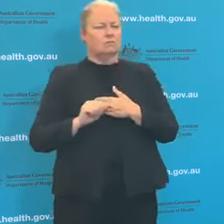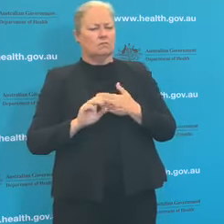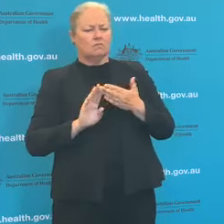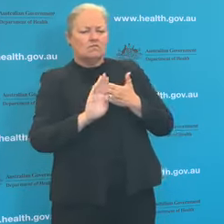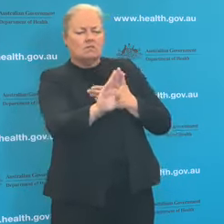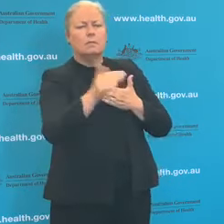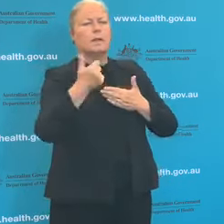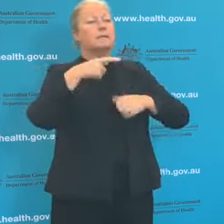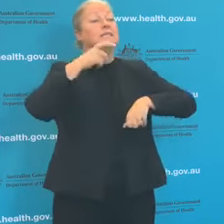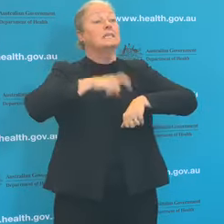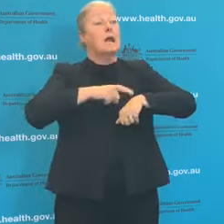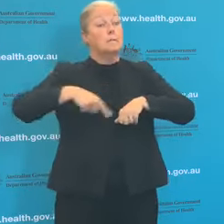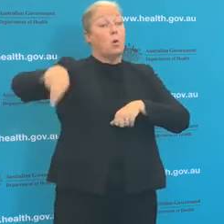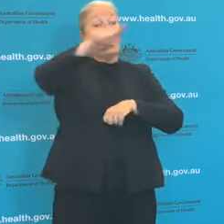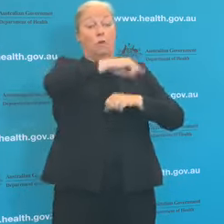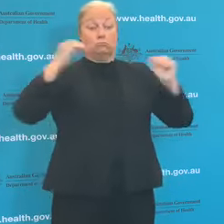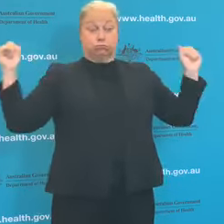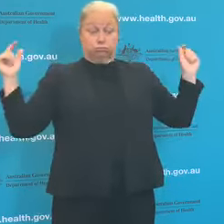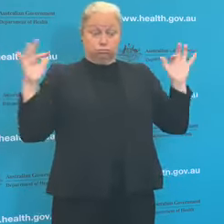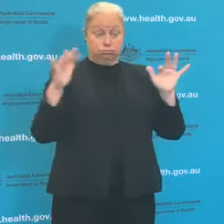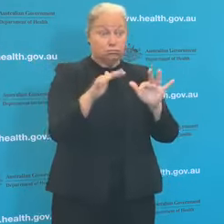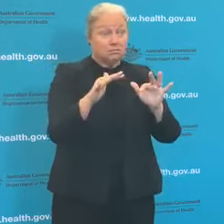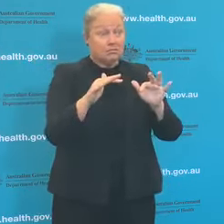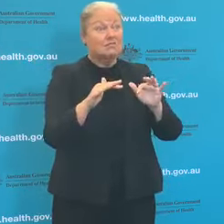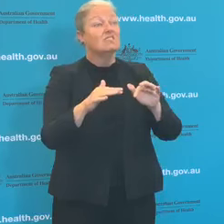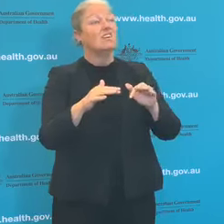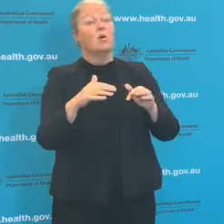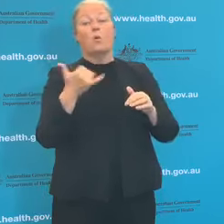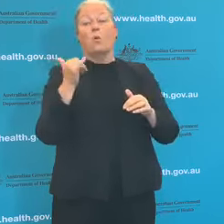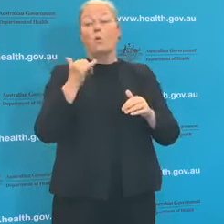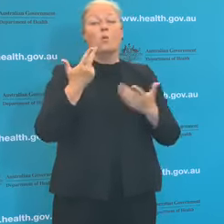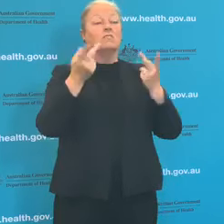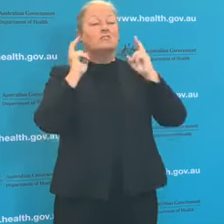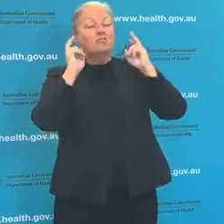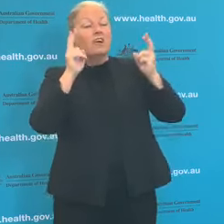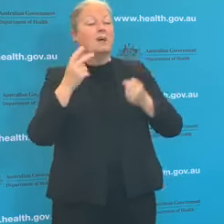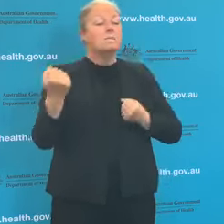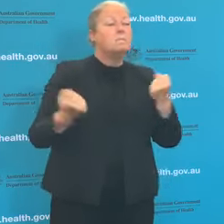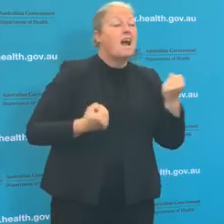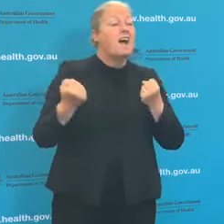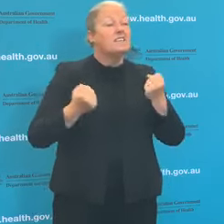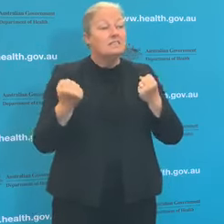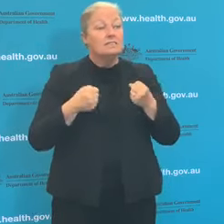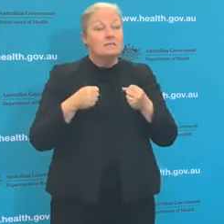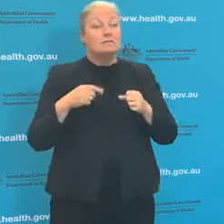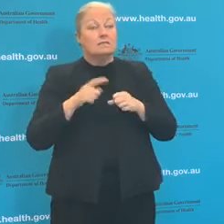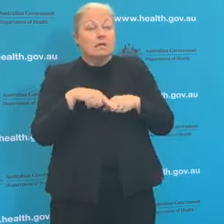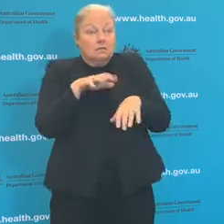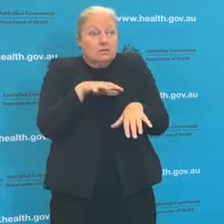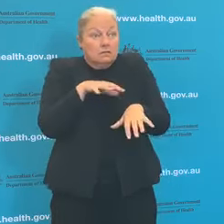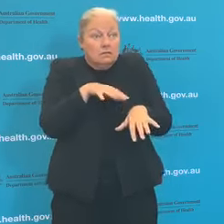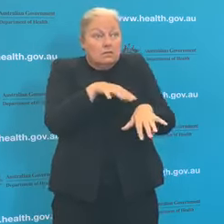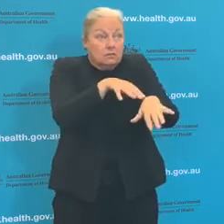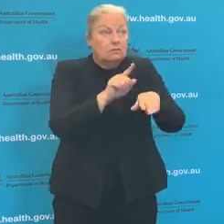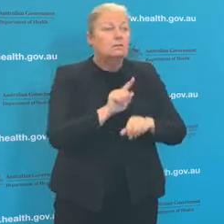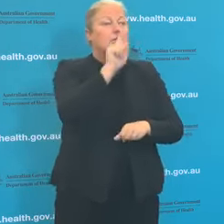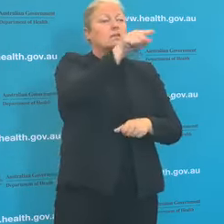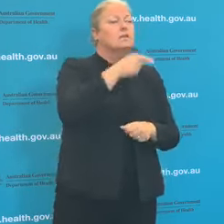and finish times, we don't want everybody crowding on public transport at the same time we don't want everyone crowding in the lifts at the beginning of the day and at